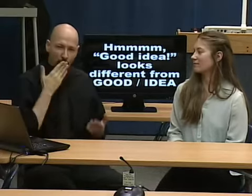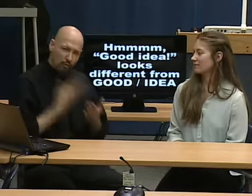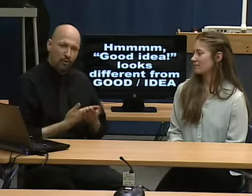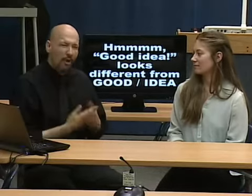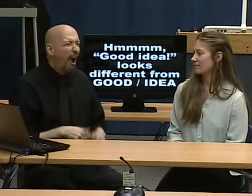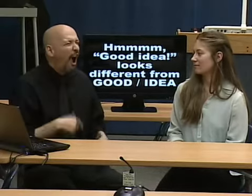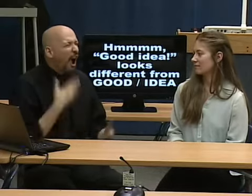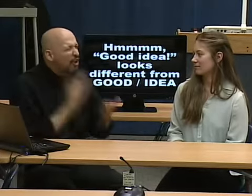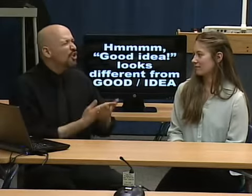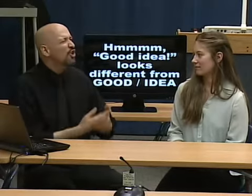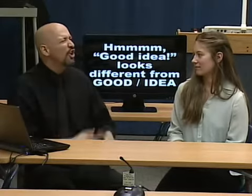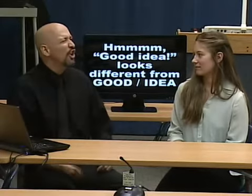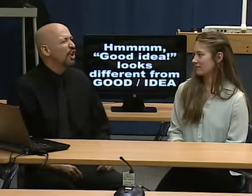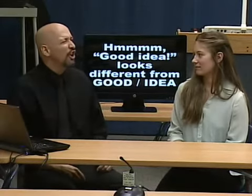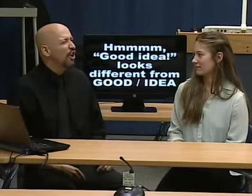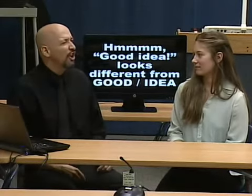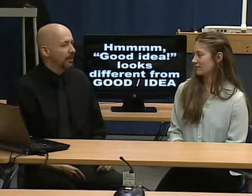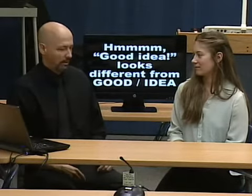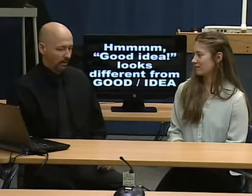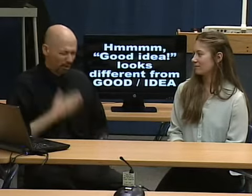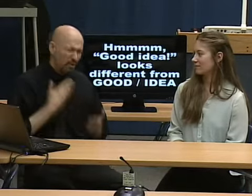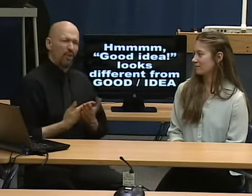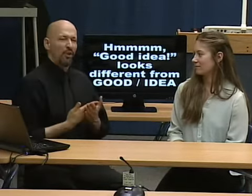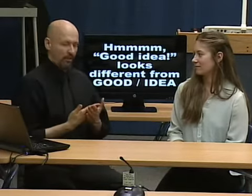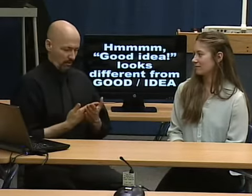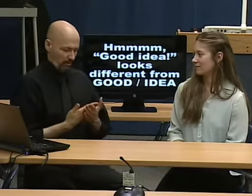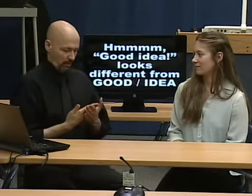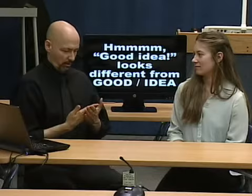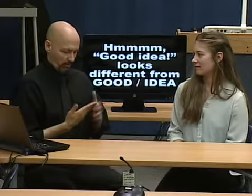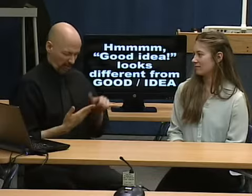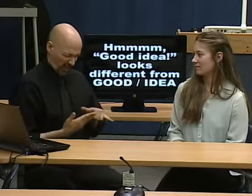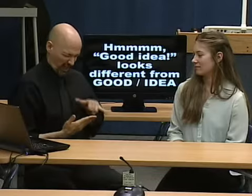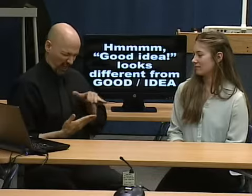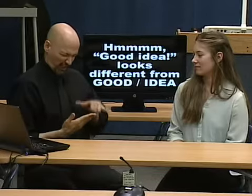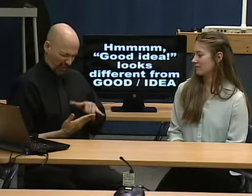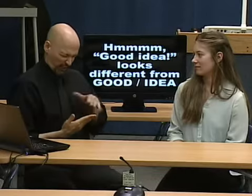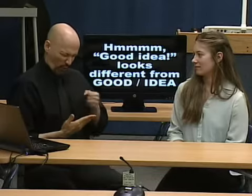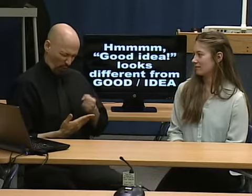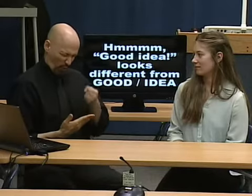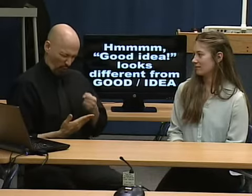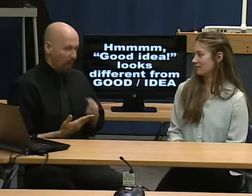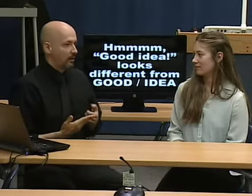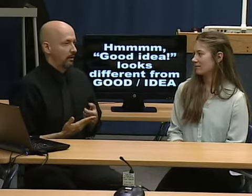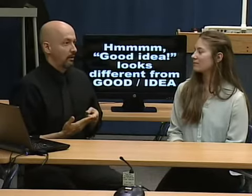"Ah! Good!" Good! My hand is staying there. I'm holding it.